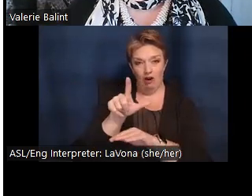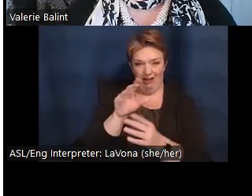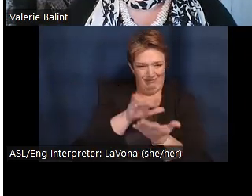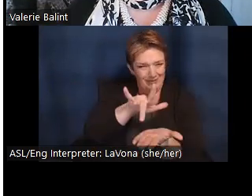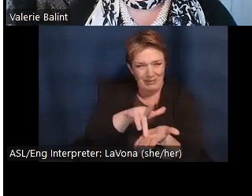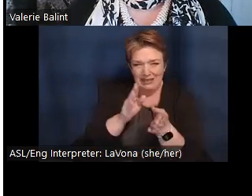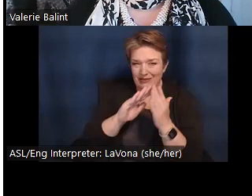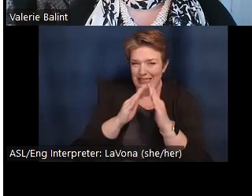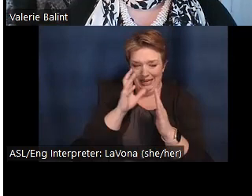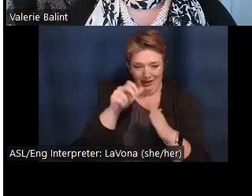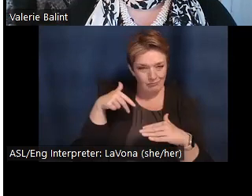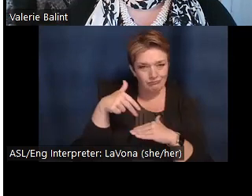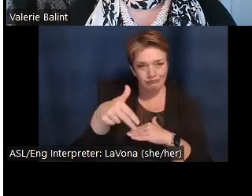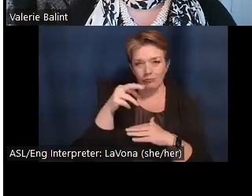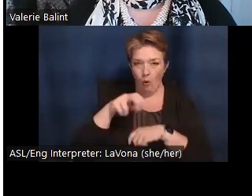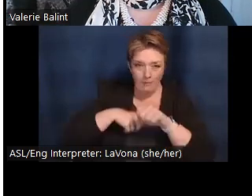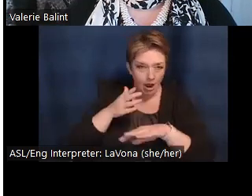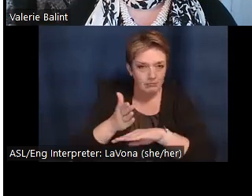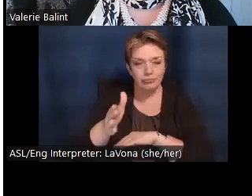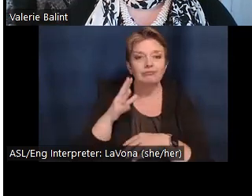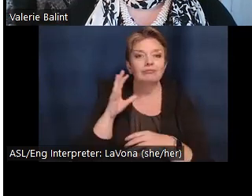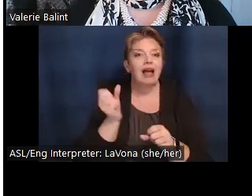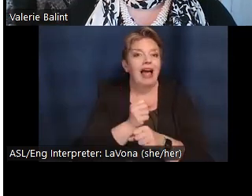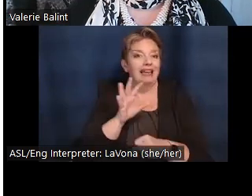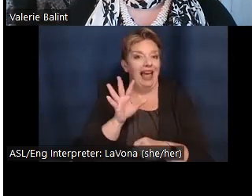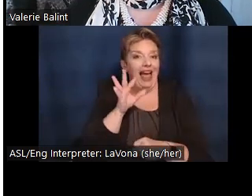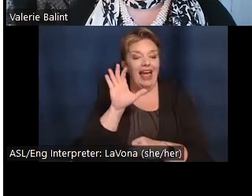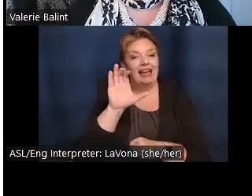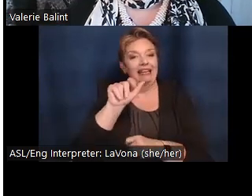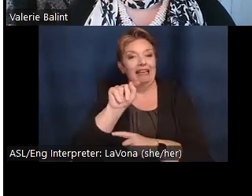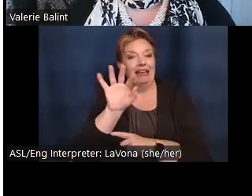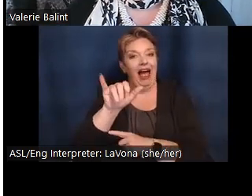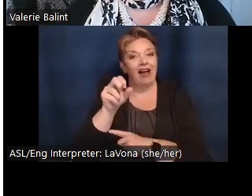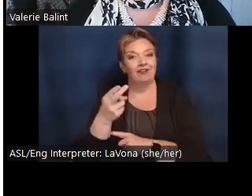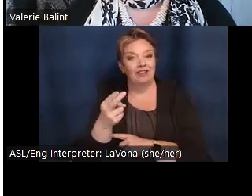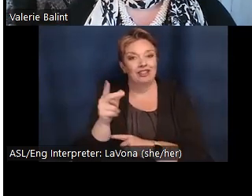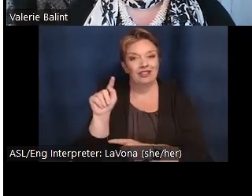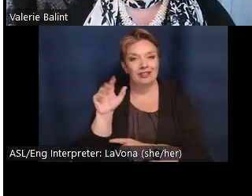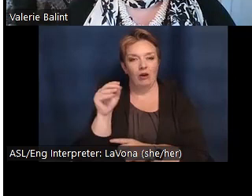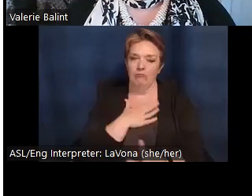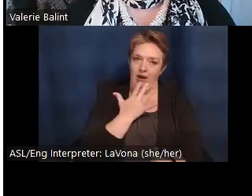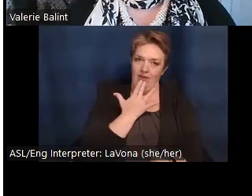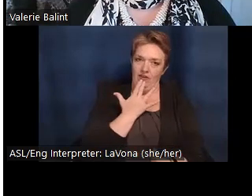and then grab catfish tacos –which is my personal favorite– at the Flying Fish restaurant for lunch.